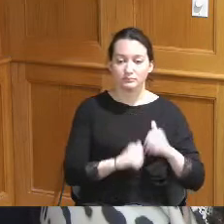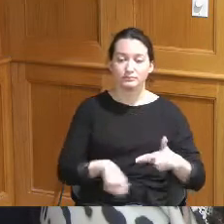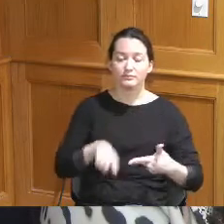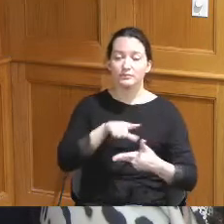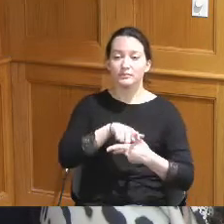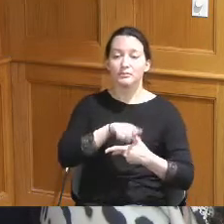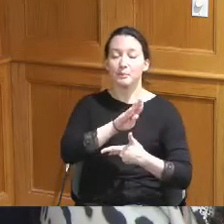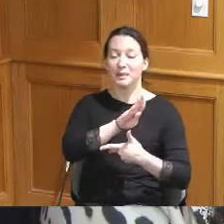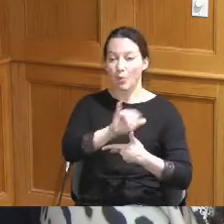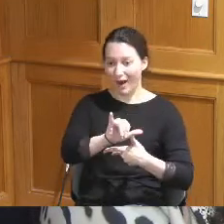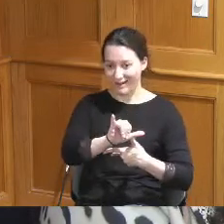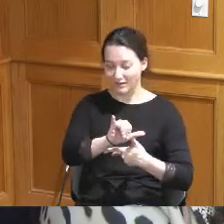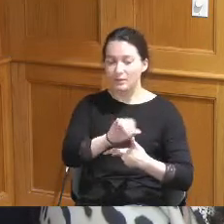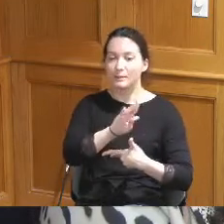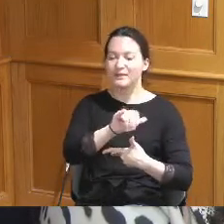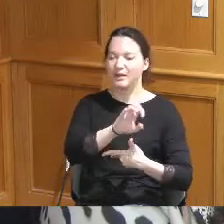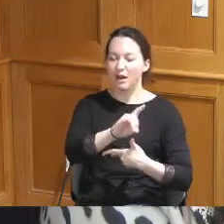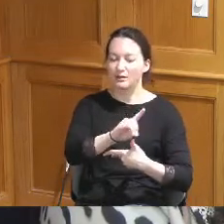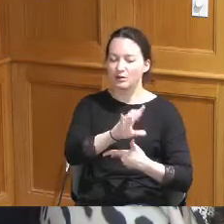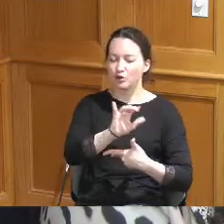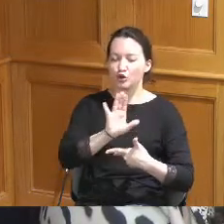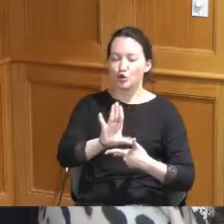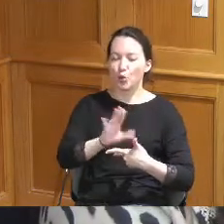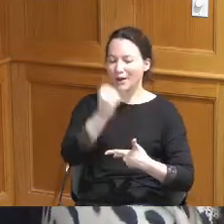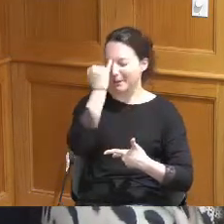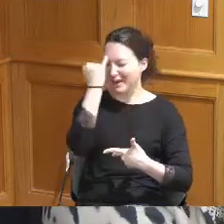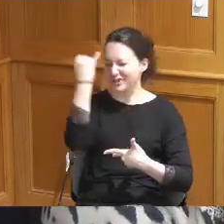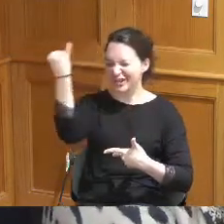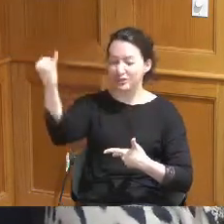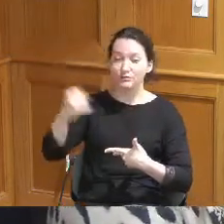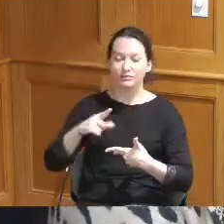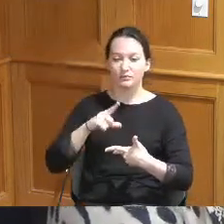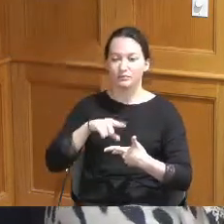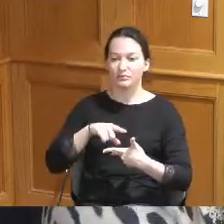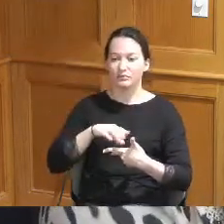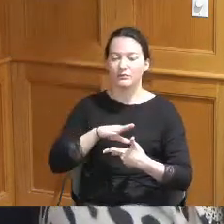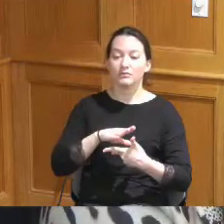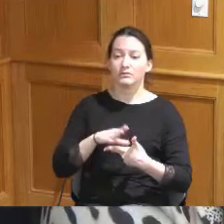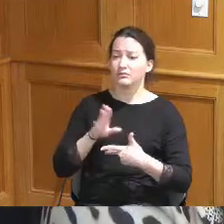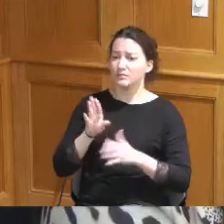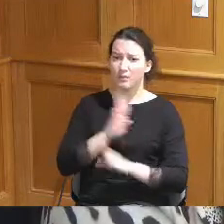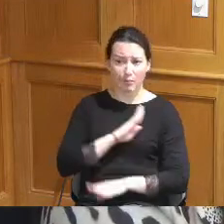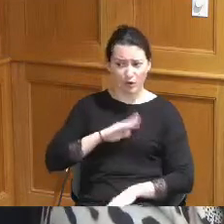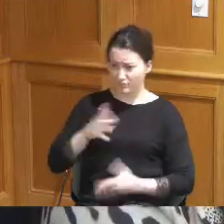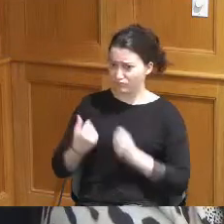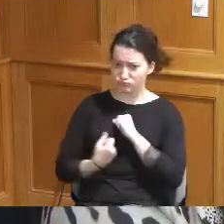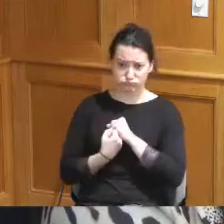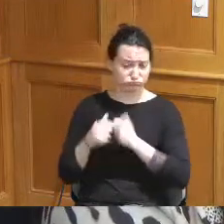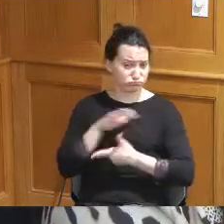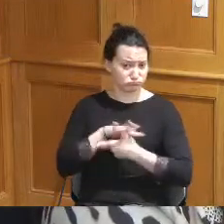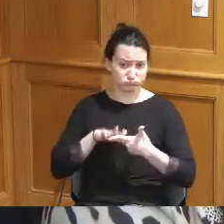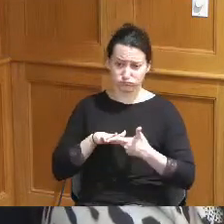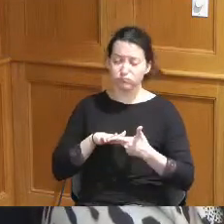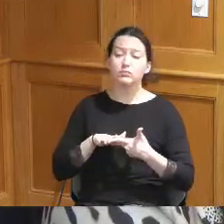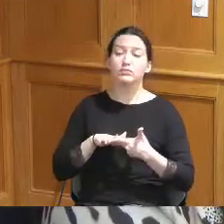your imagination and the Board supported me on all three we continue to get Community Partners